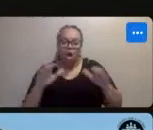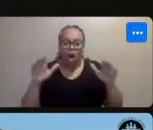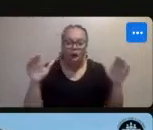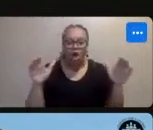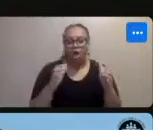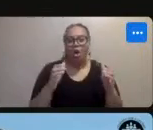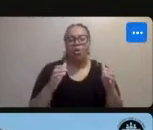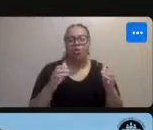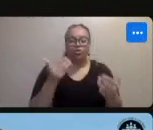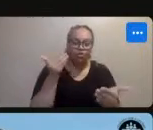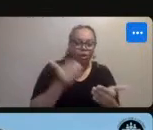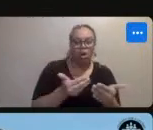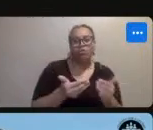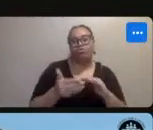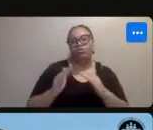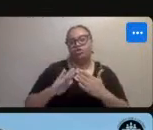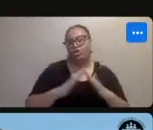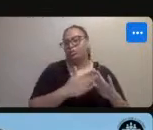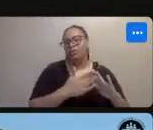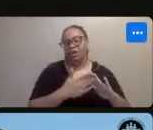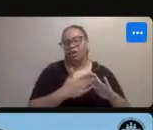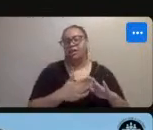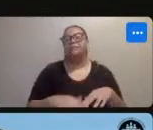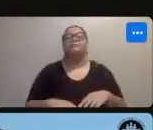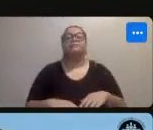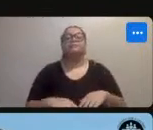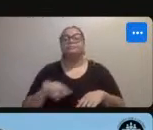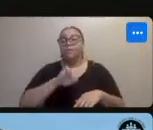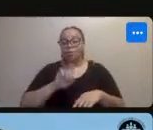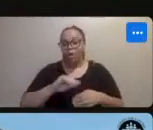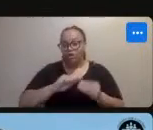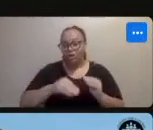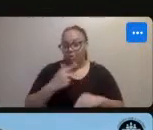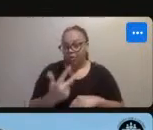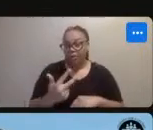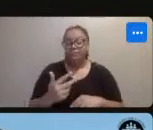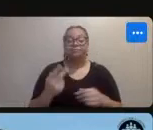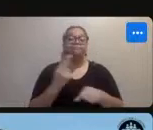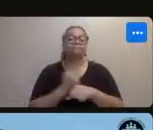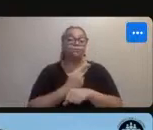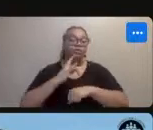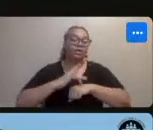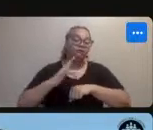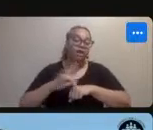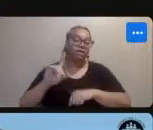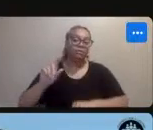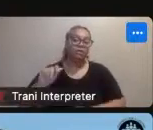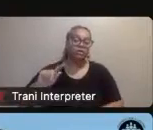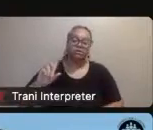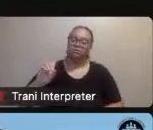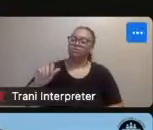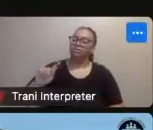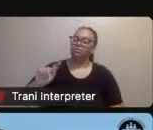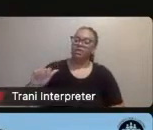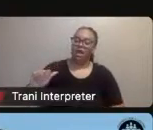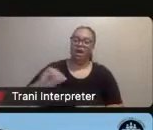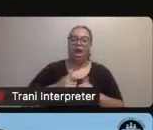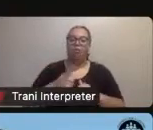OPPORTUNITIES I SEE COMING FROM A SMALLER MORE CLOSE KNIT